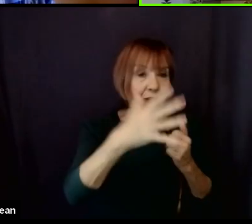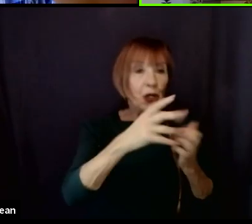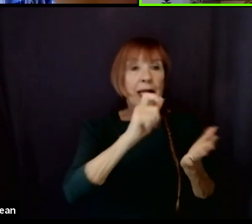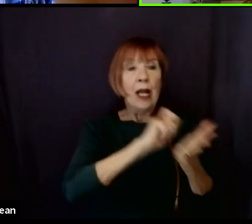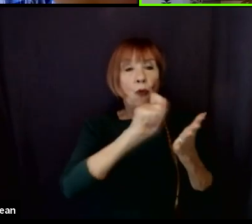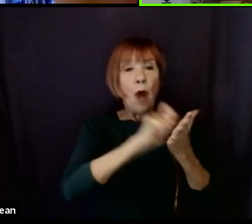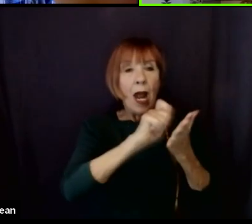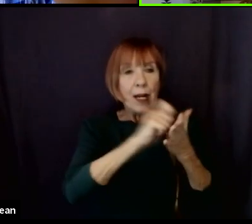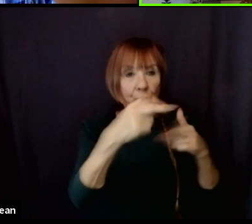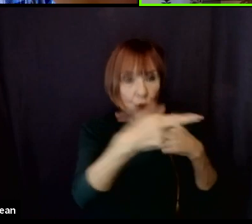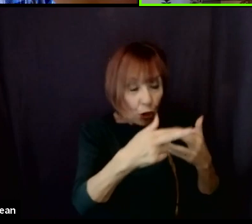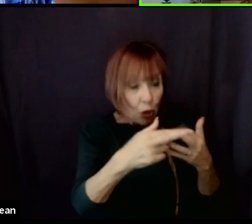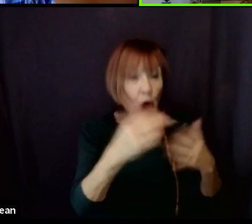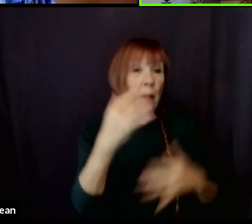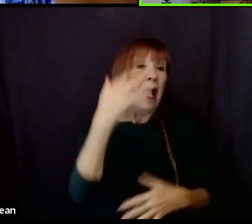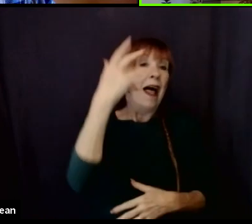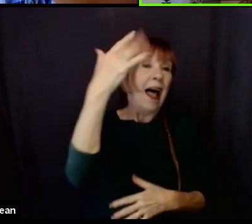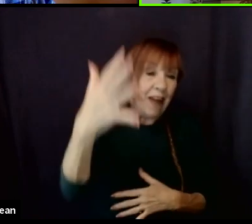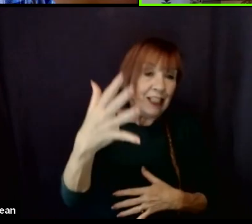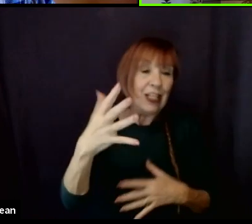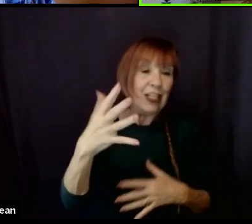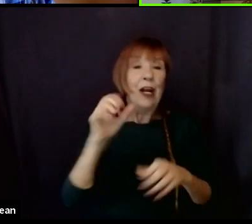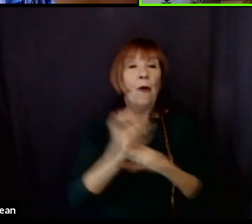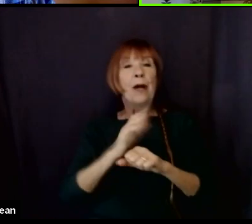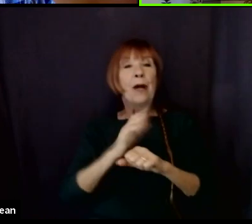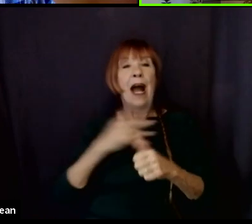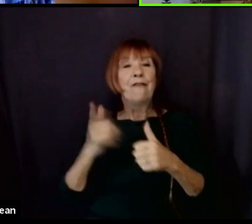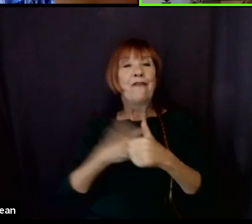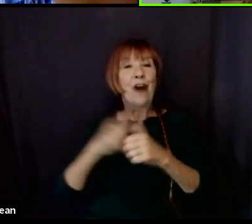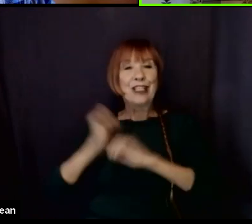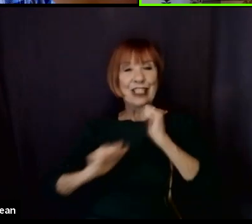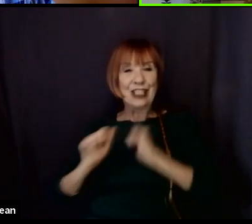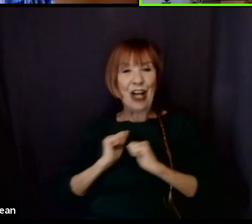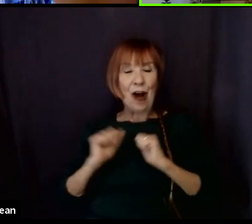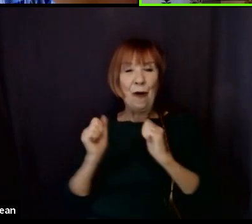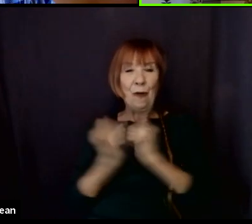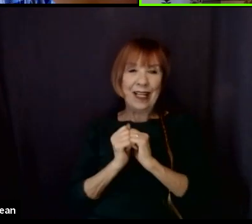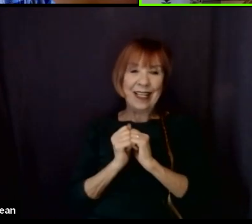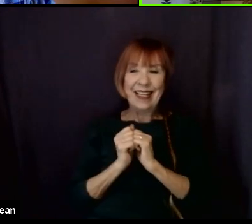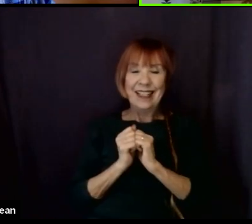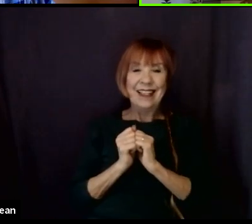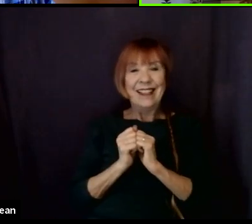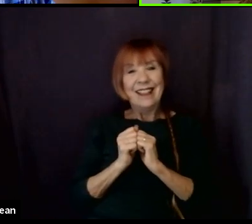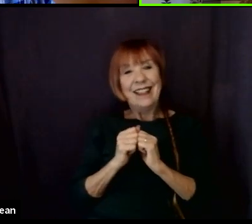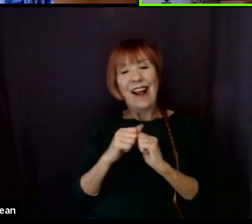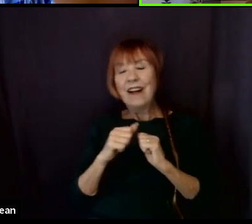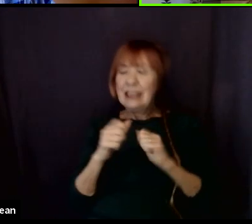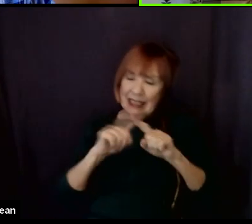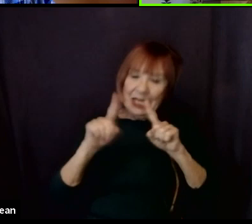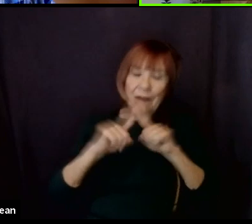work on my first show, along with a bunch of other, little writing gigs along the way.